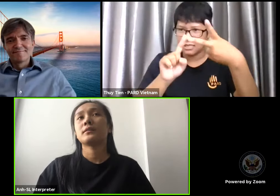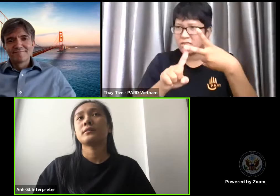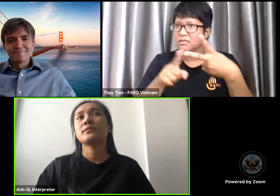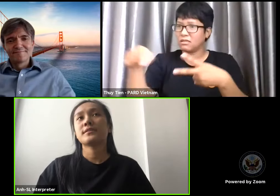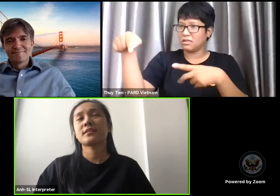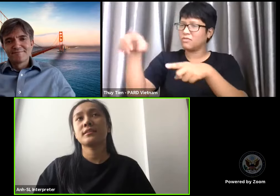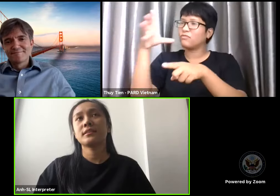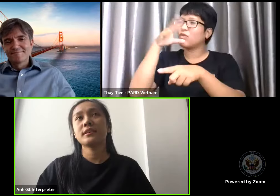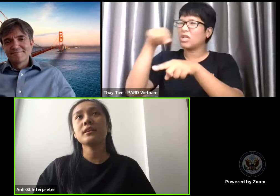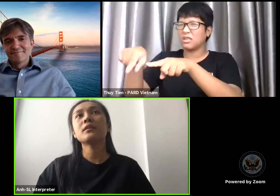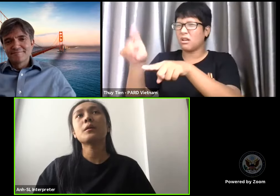Secondly,